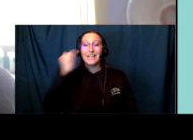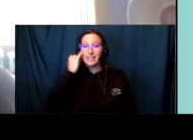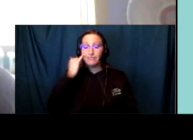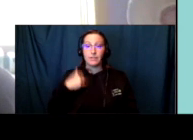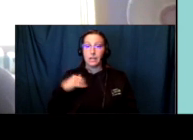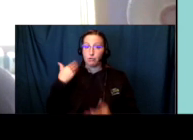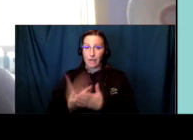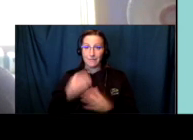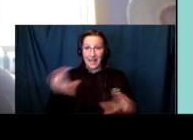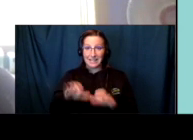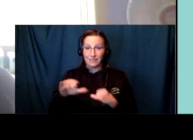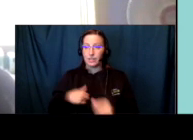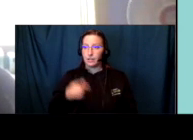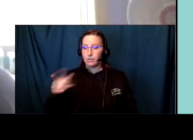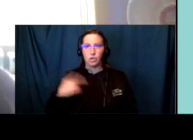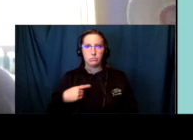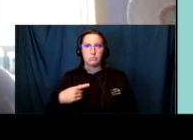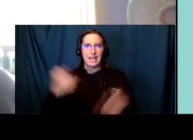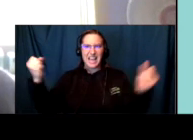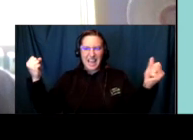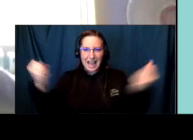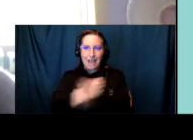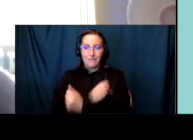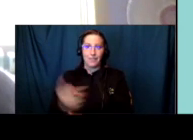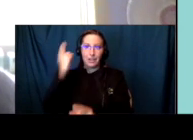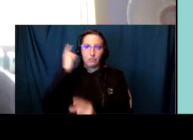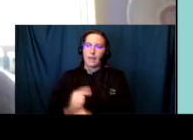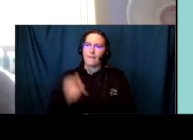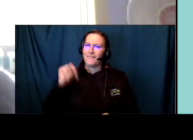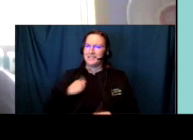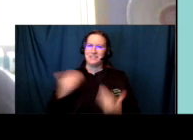wow, they're getting every single thing correct? This was way too easy. I blew it.